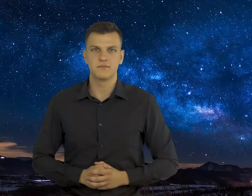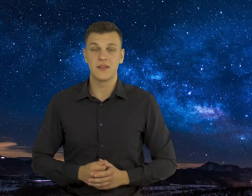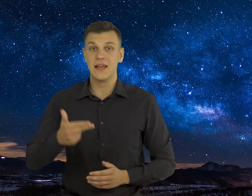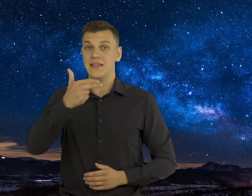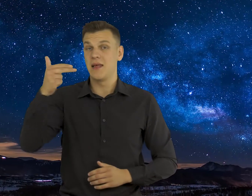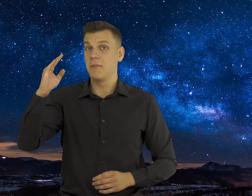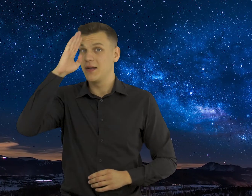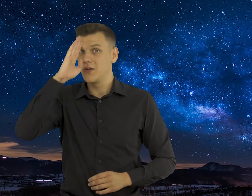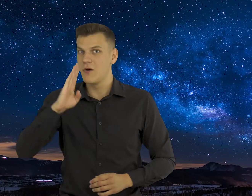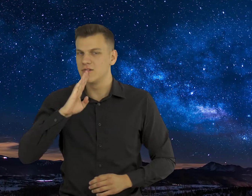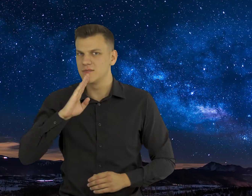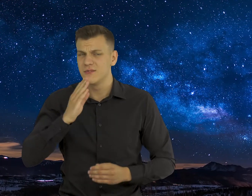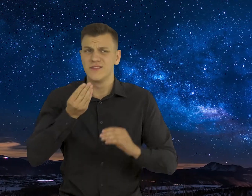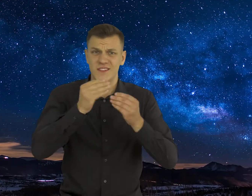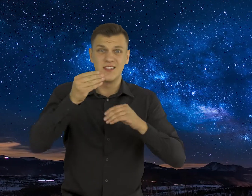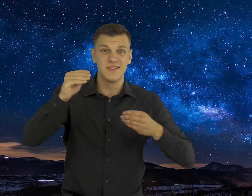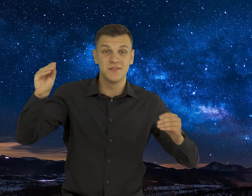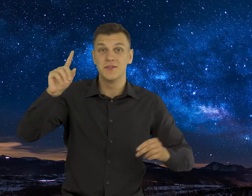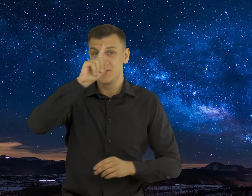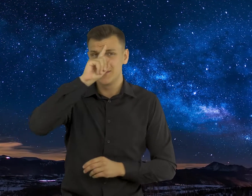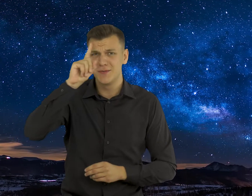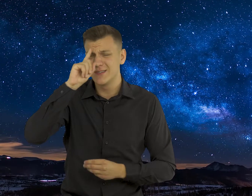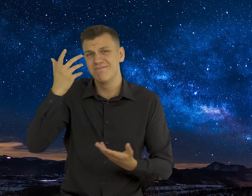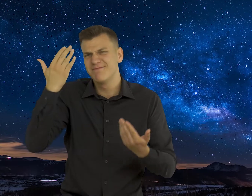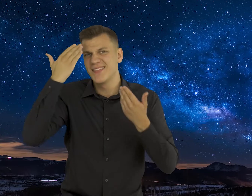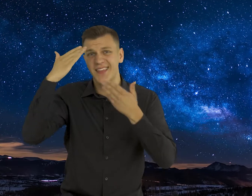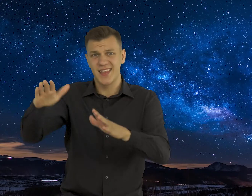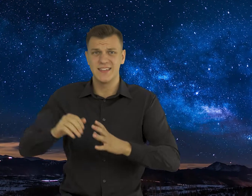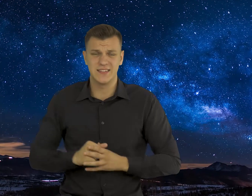More and more people know less and less about space.